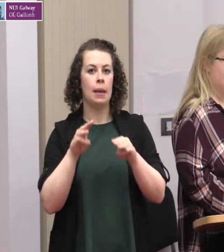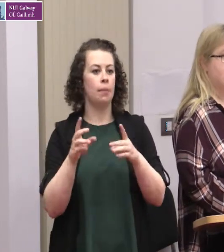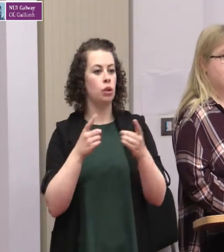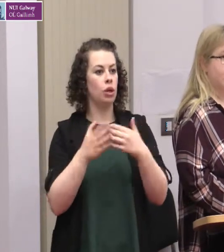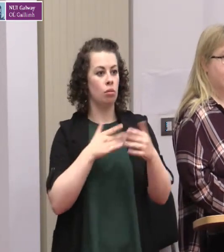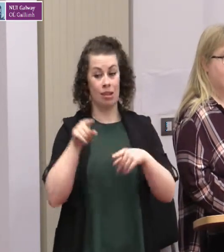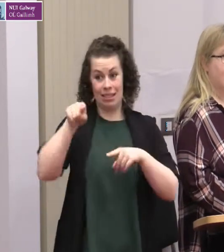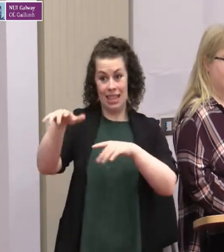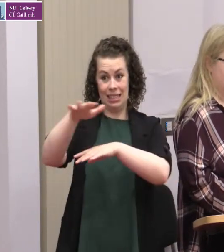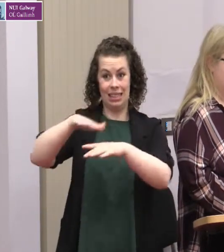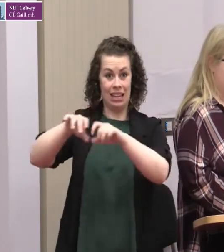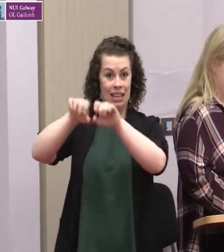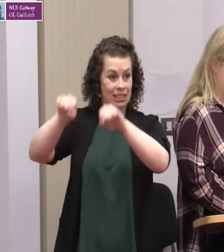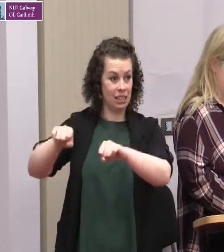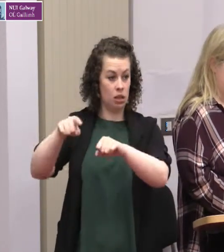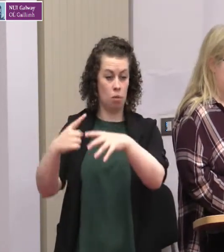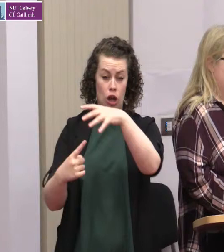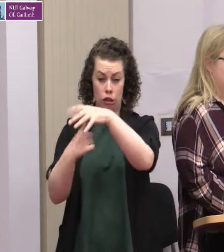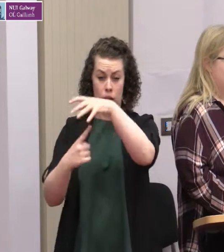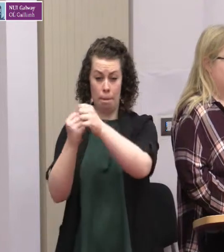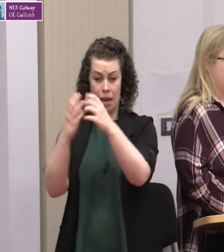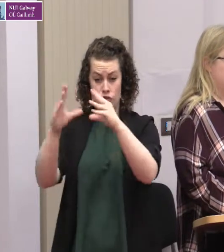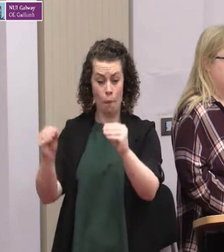adopt.